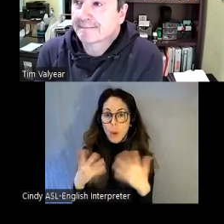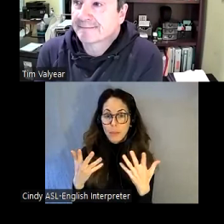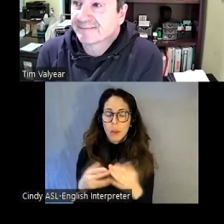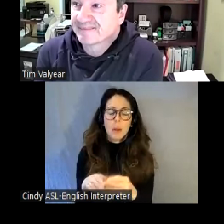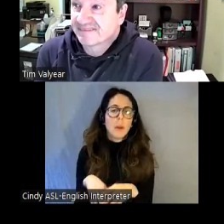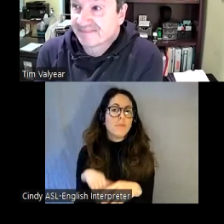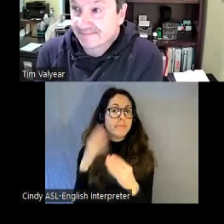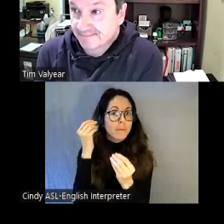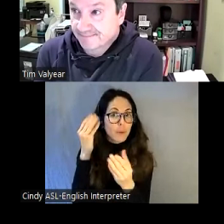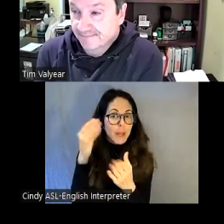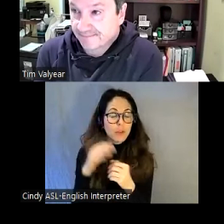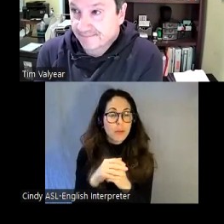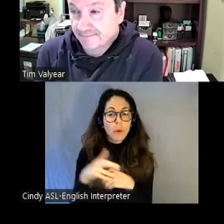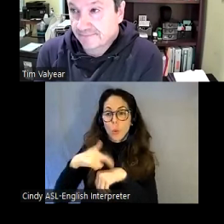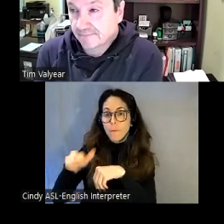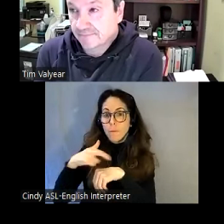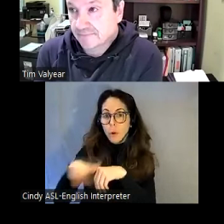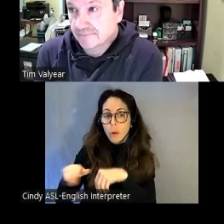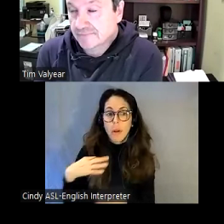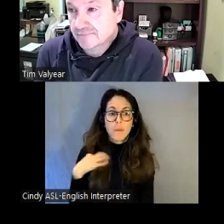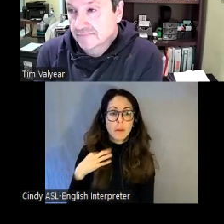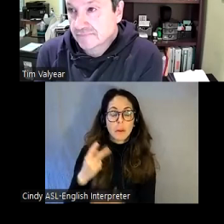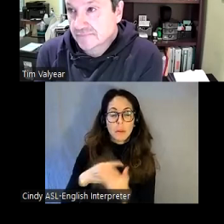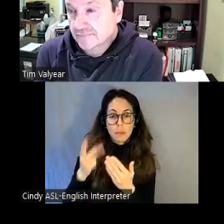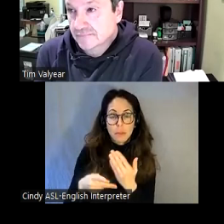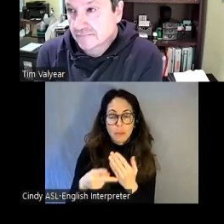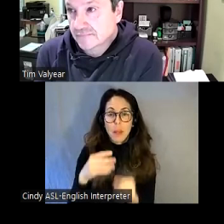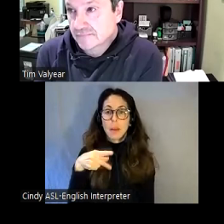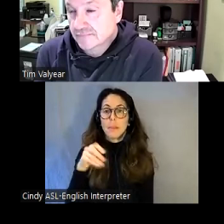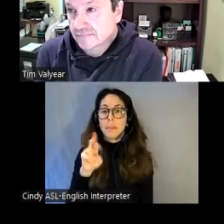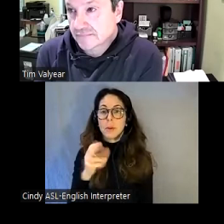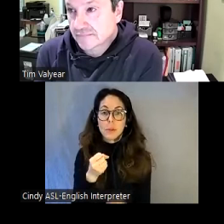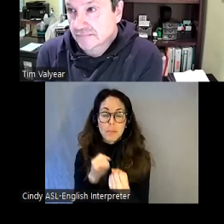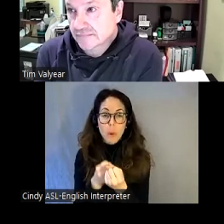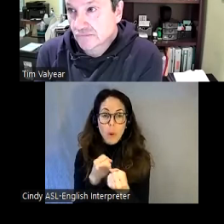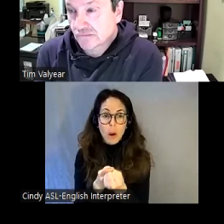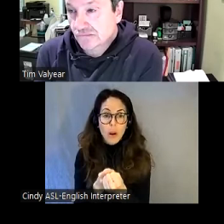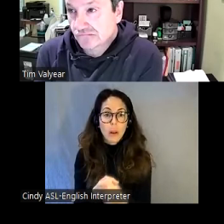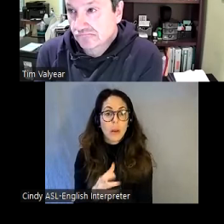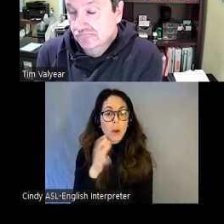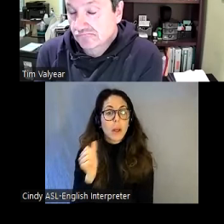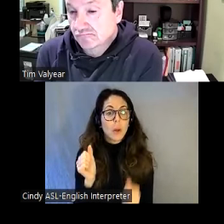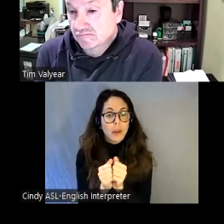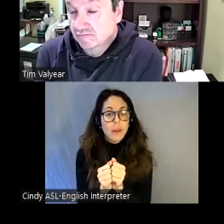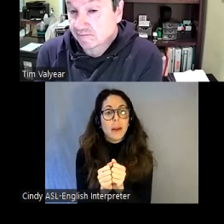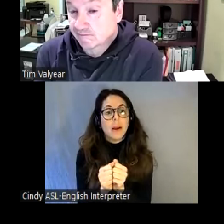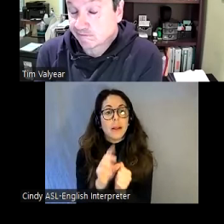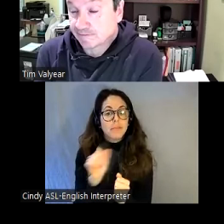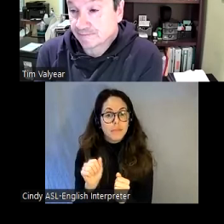independently in the community. And our core programs consist of information and referral,